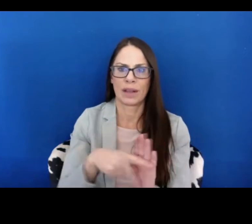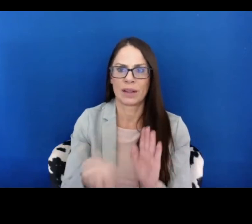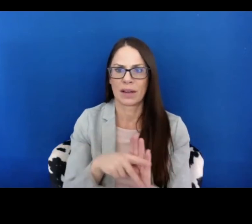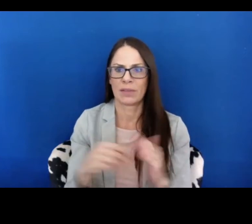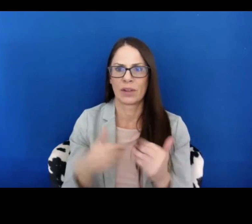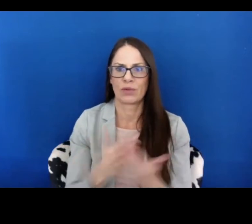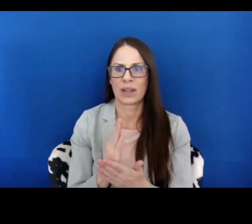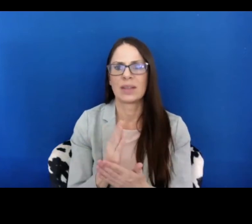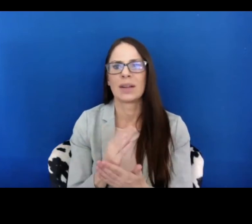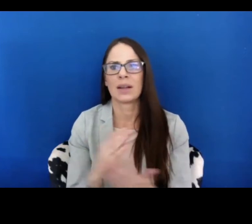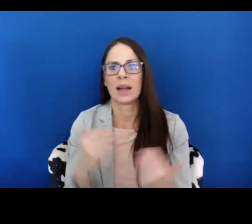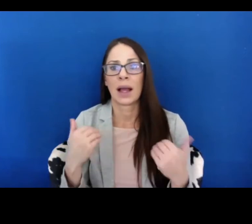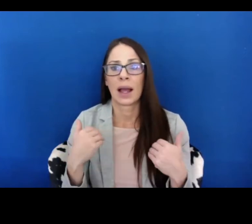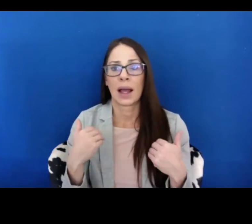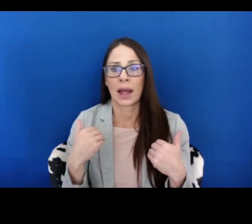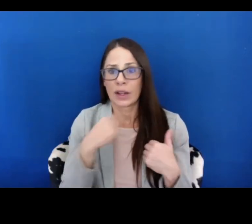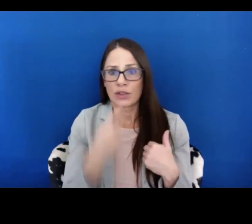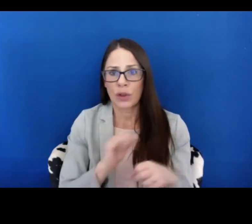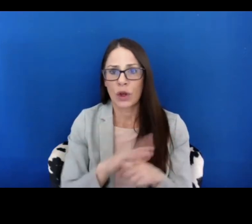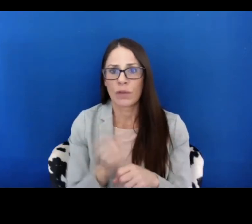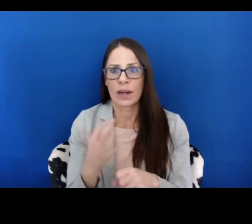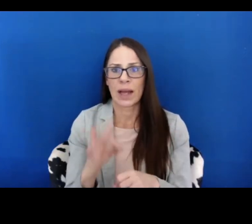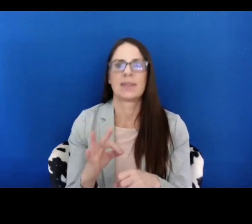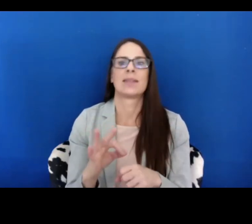disabled patients. 15:24:46 These patients are six times more